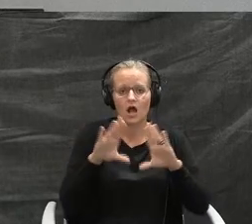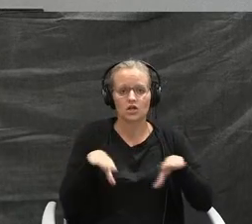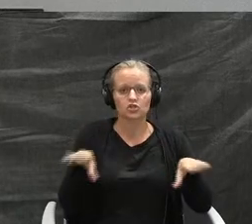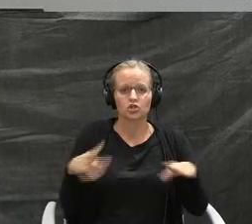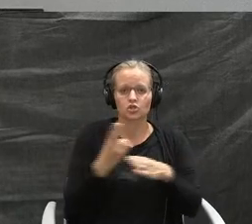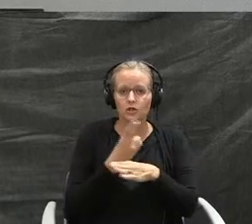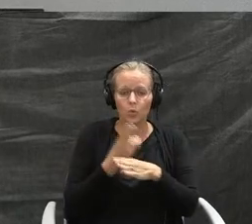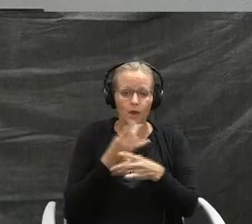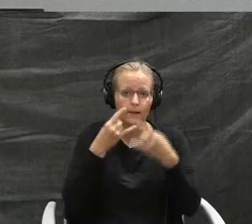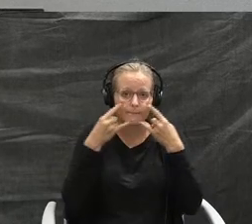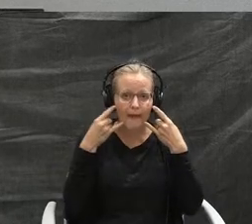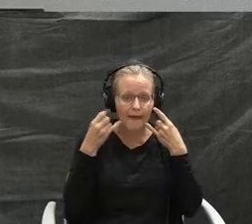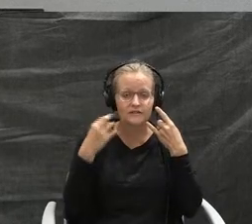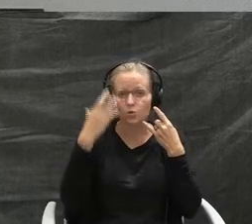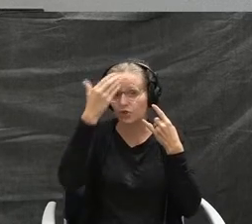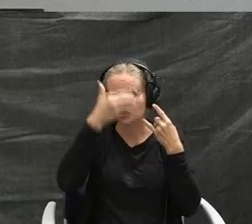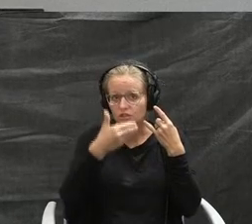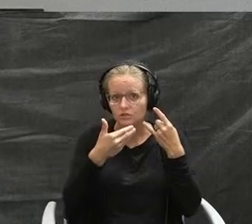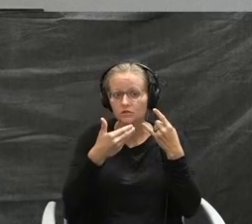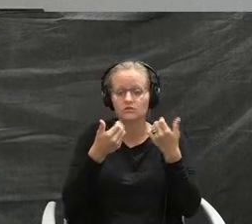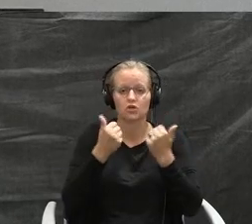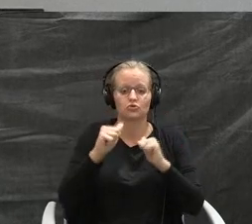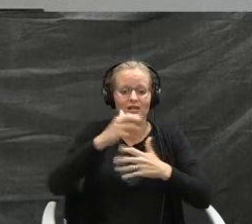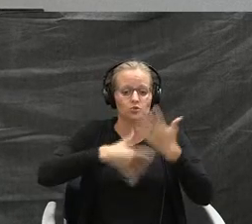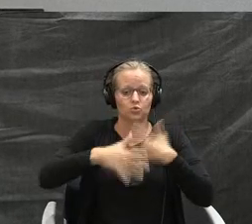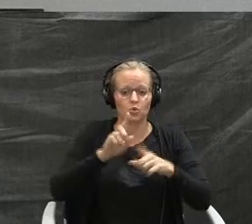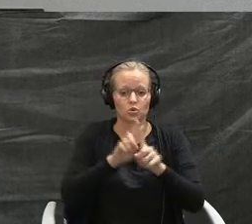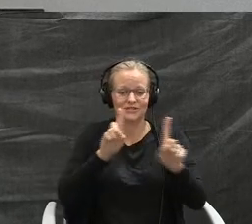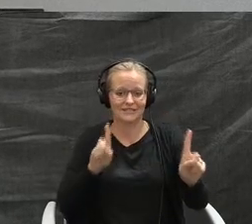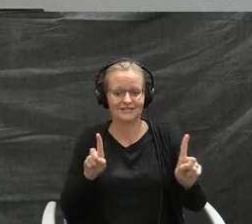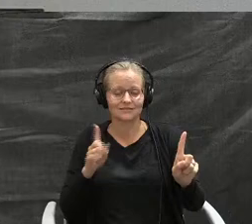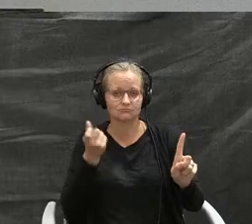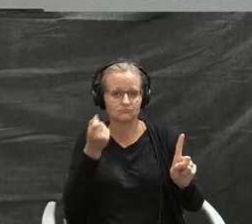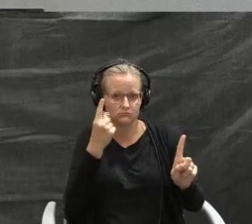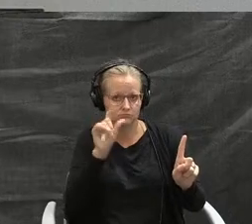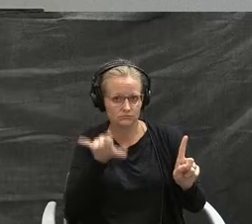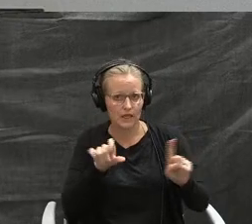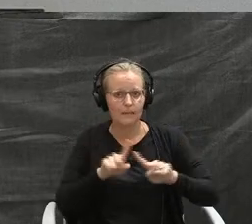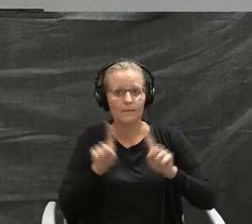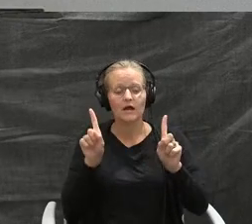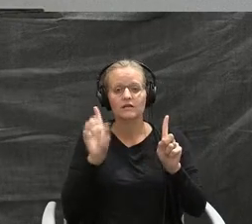And socially distance and all of that. But we're going to do the